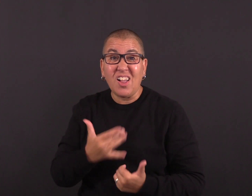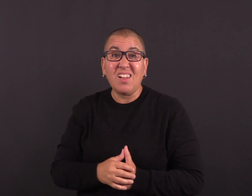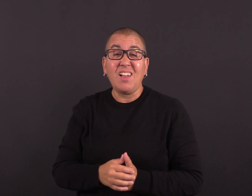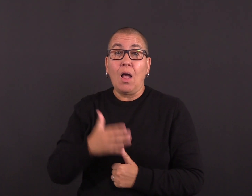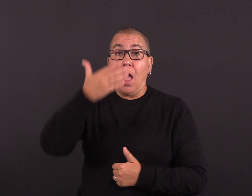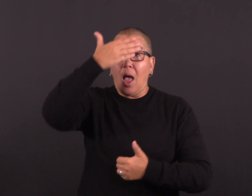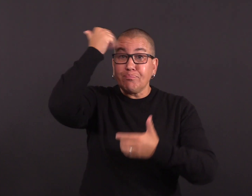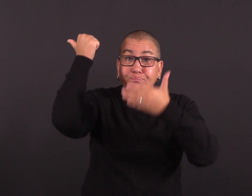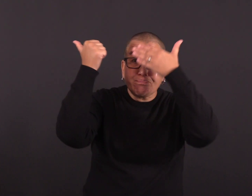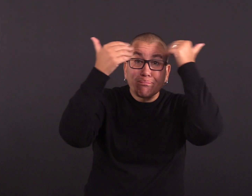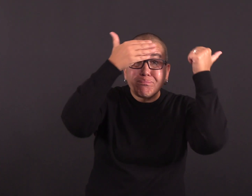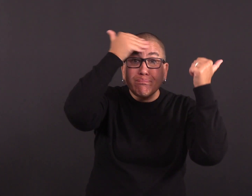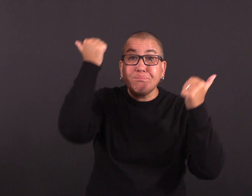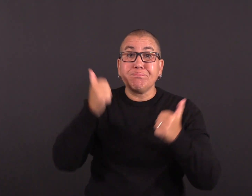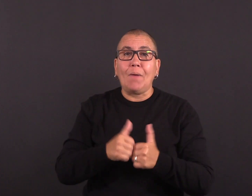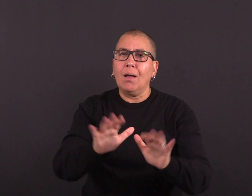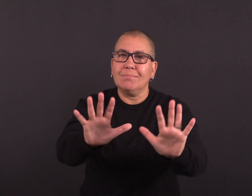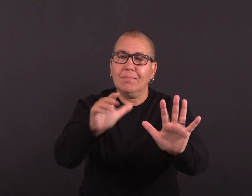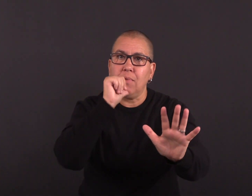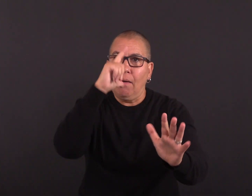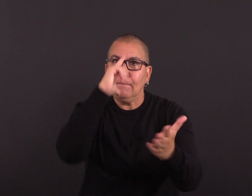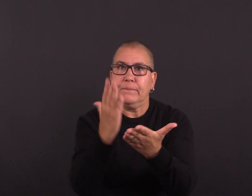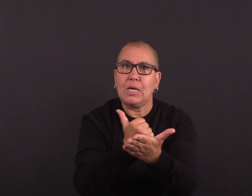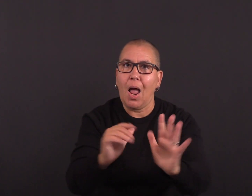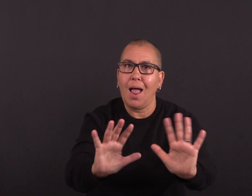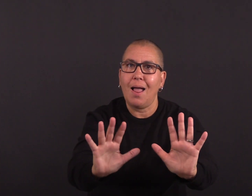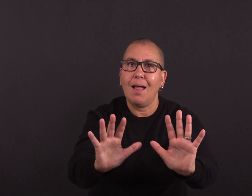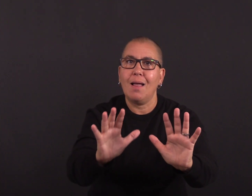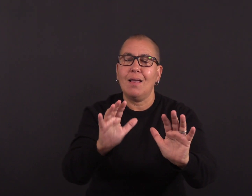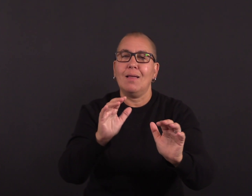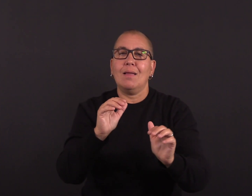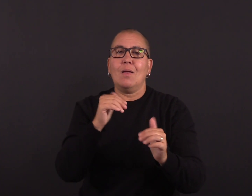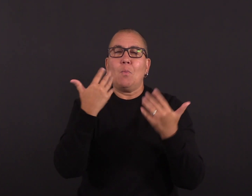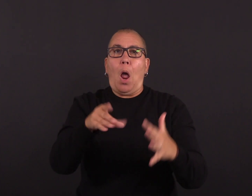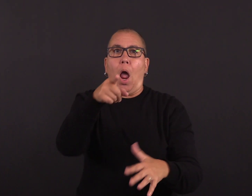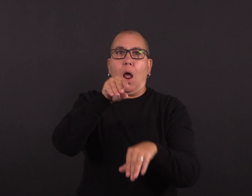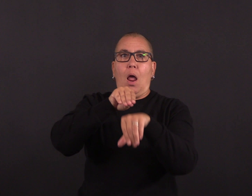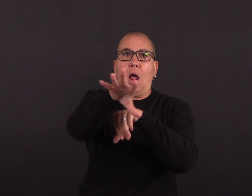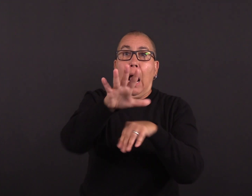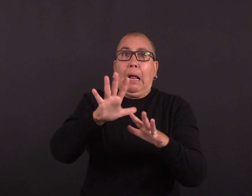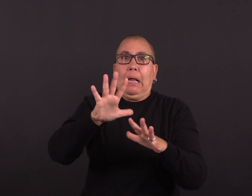about wearing a mask, the reality is that Covid-19 is here to stay, experts said,